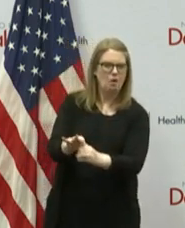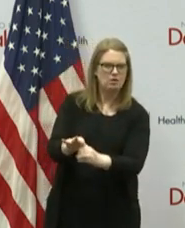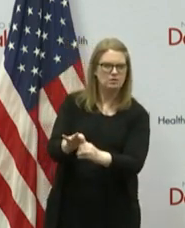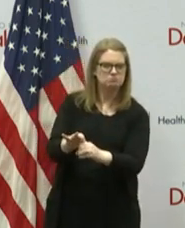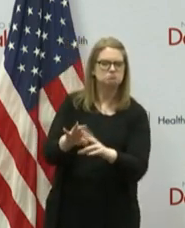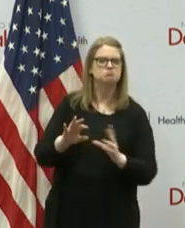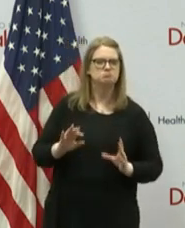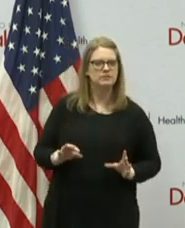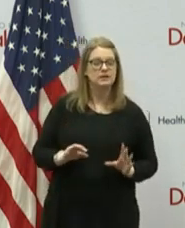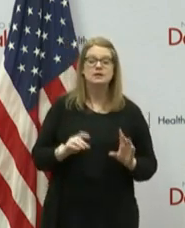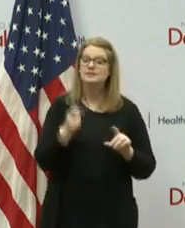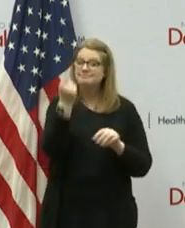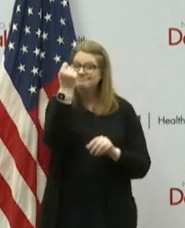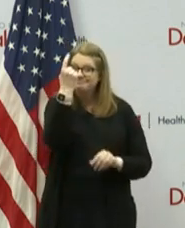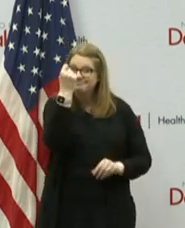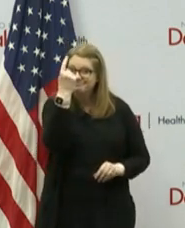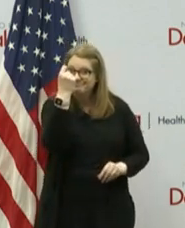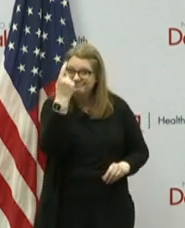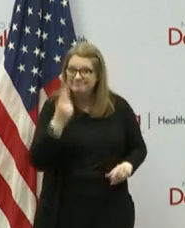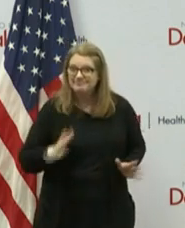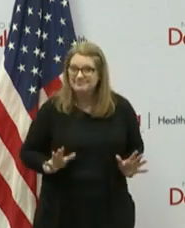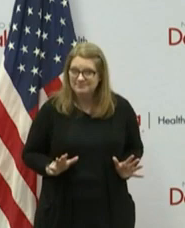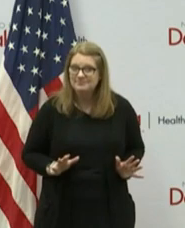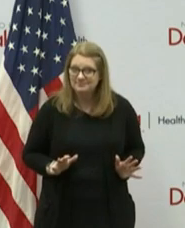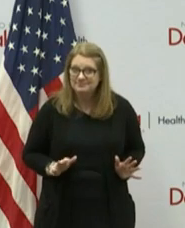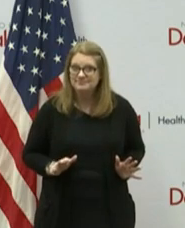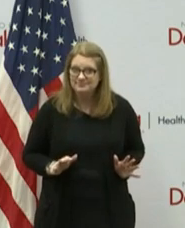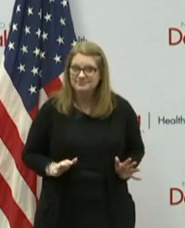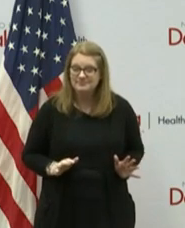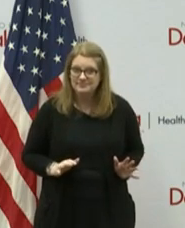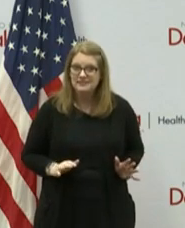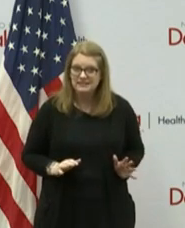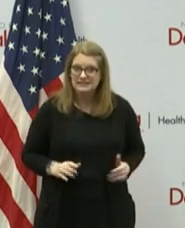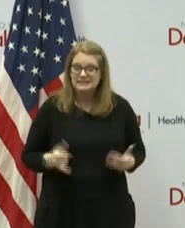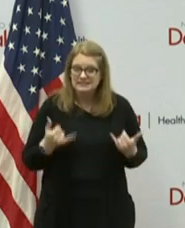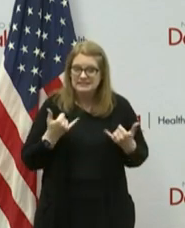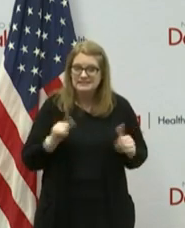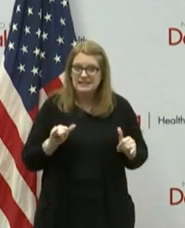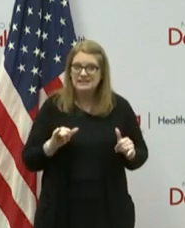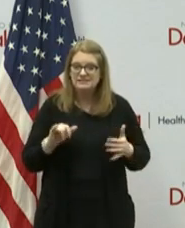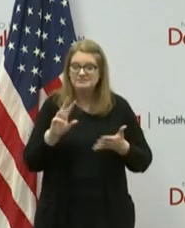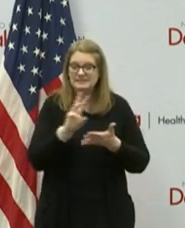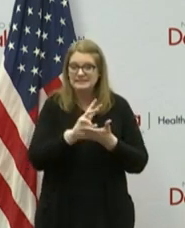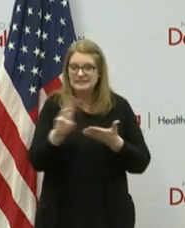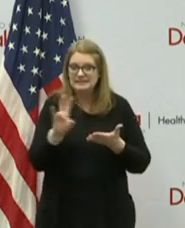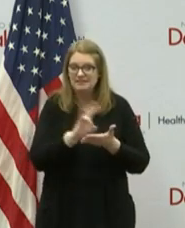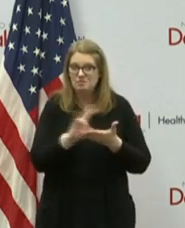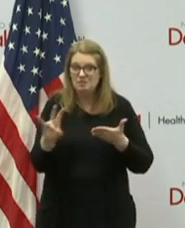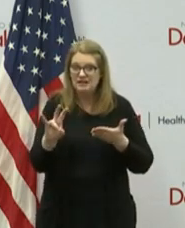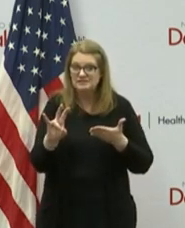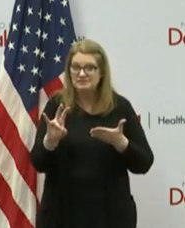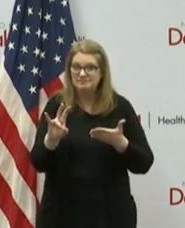THROUGH THE MAIL. AGAIN, THAT MAY SEEM LIKE A SHOCKING THING FOR THOSE OF US WHO ARE USED TO GOING IN AND VOTING, I WANT EVERYBODY TO